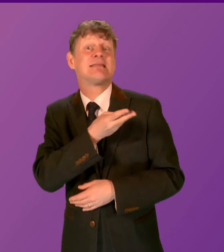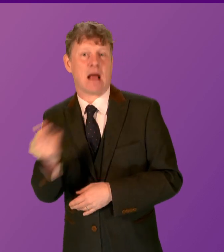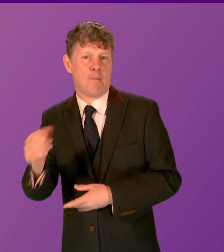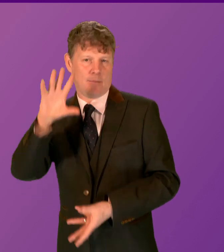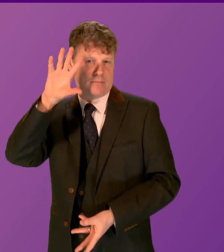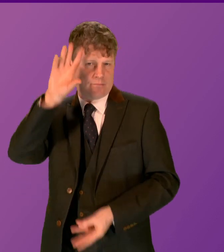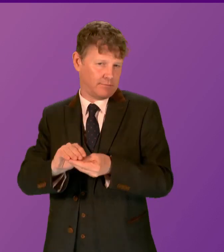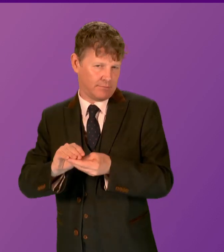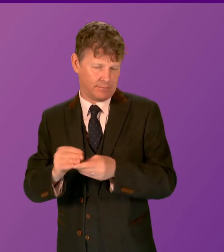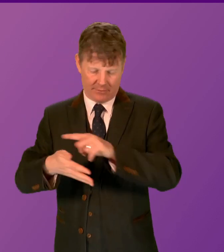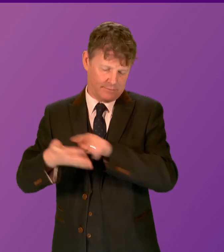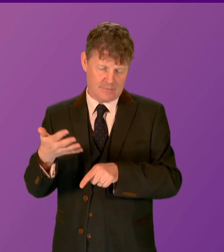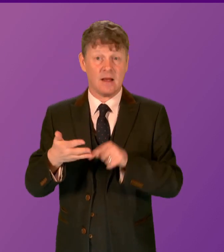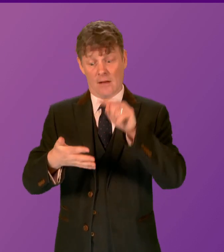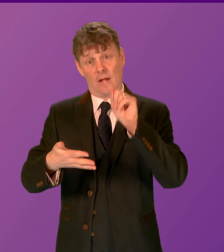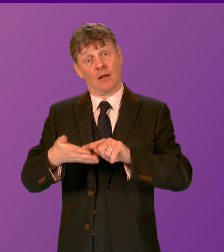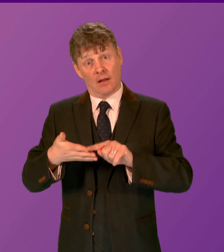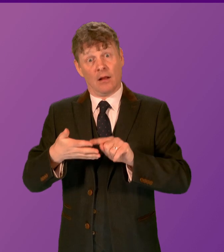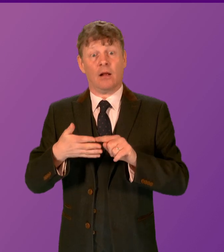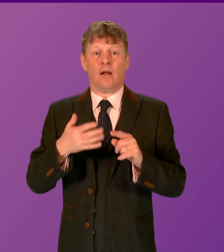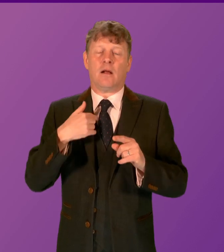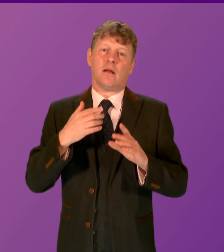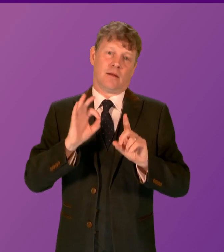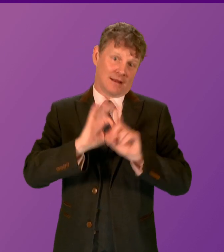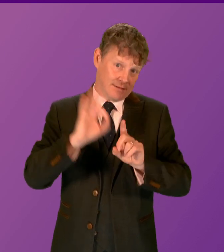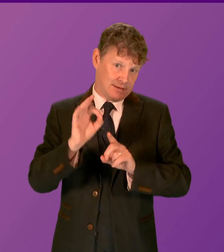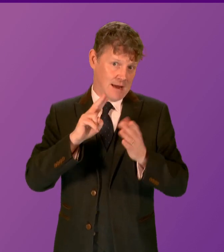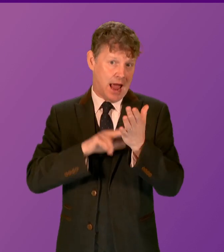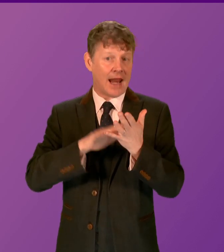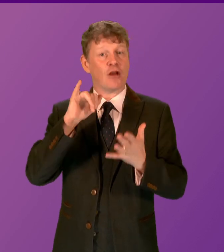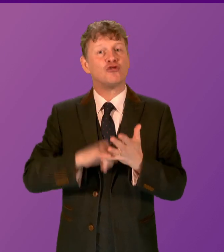We are bolstering our support for NHS 24.